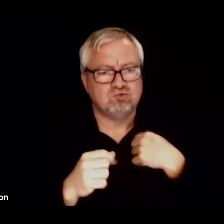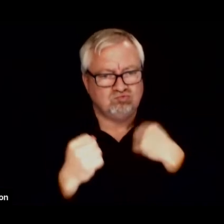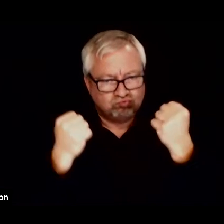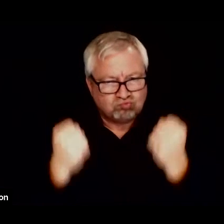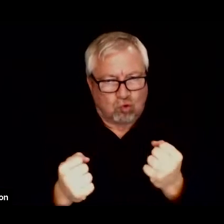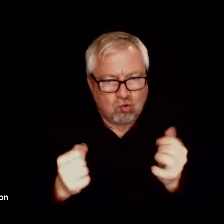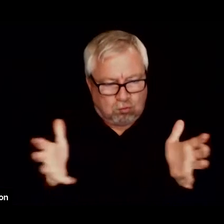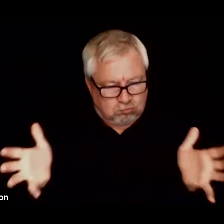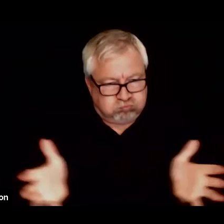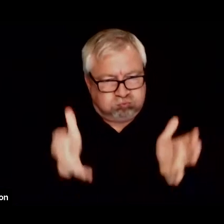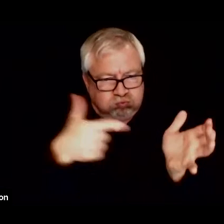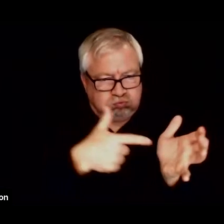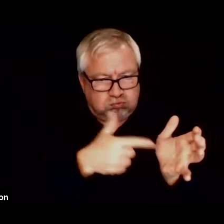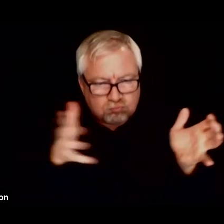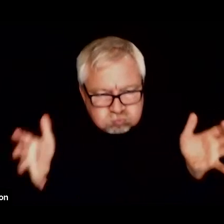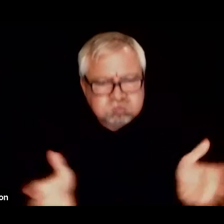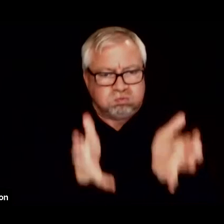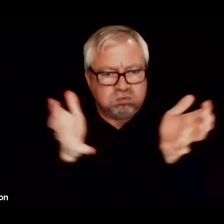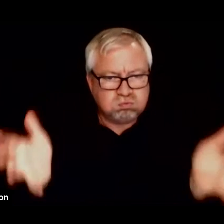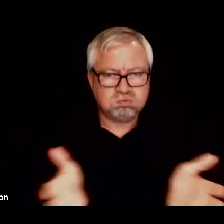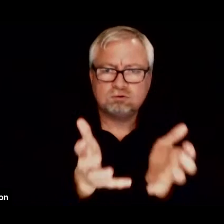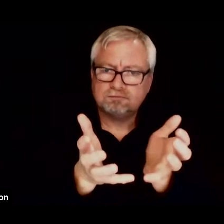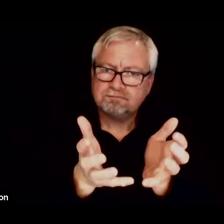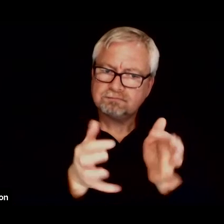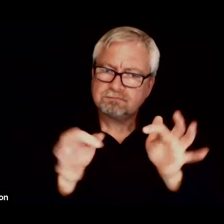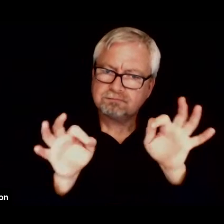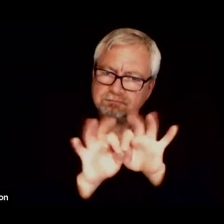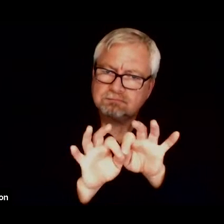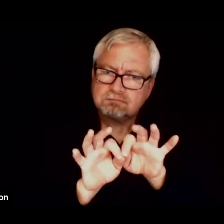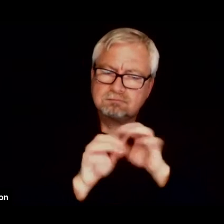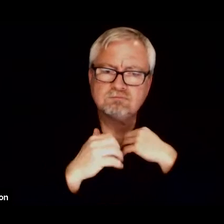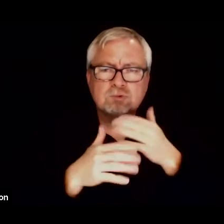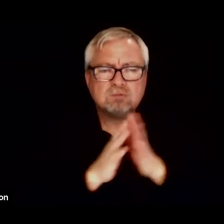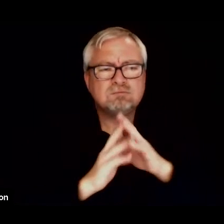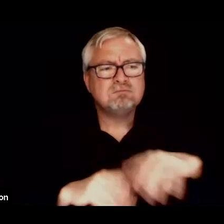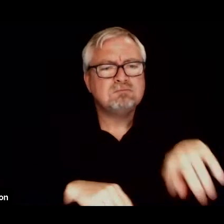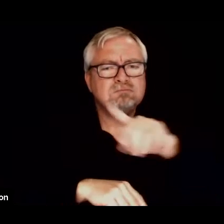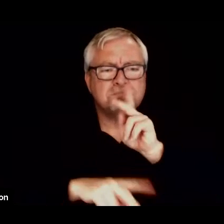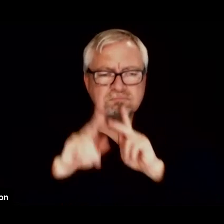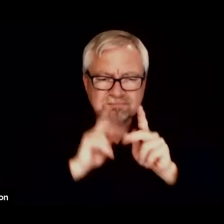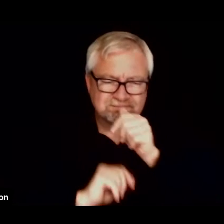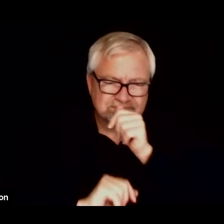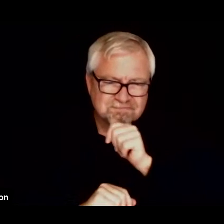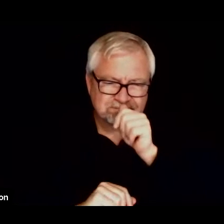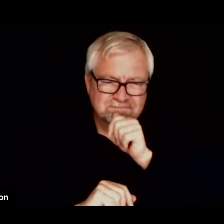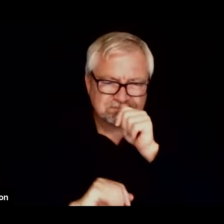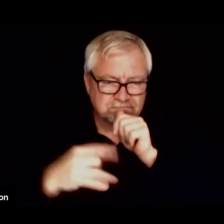patience on the part of Minnesotans as we talked about the volume of the vaccine is going to grow